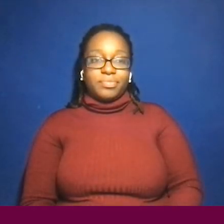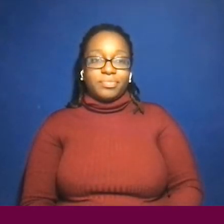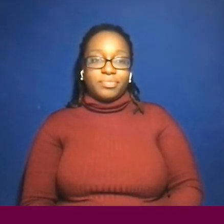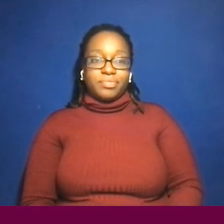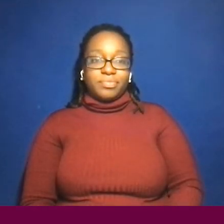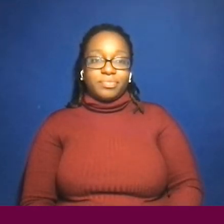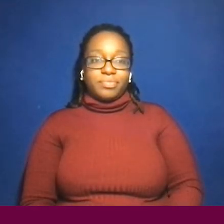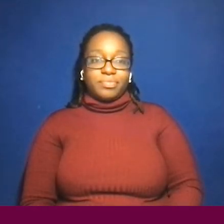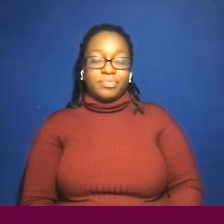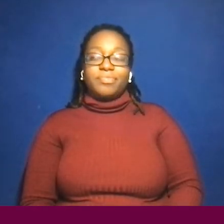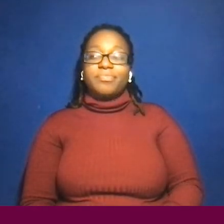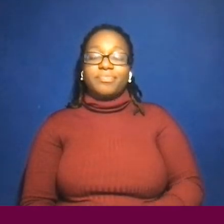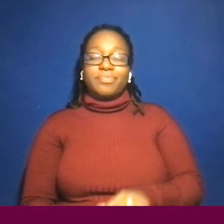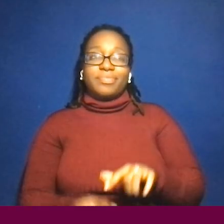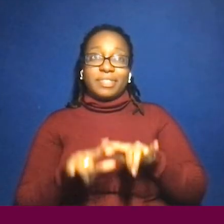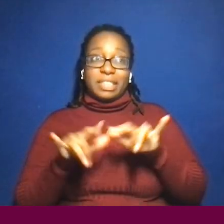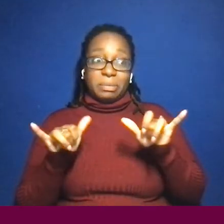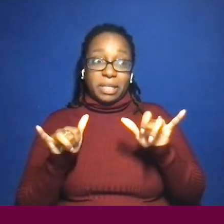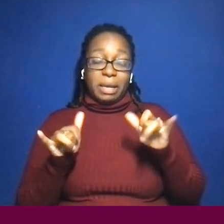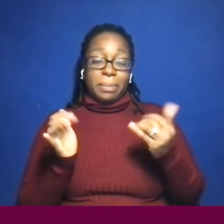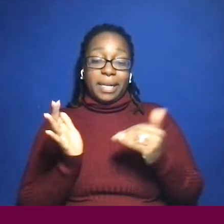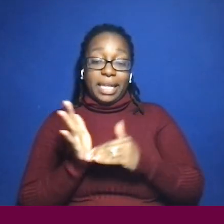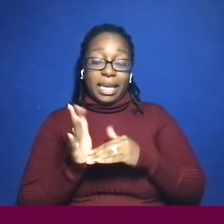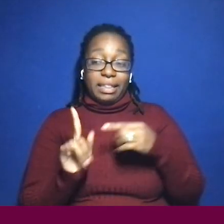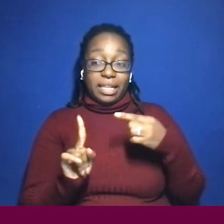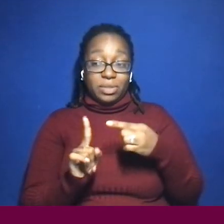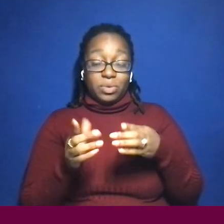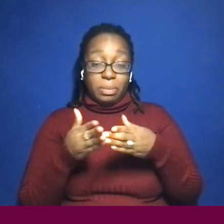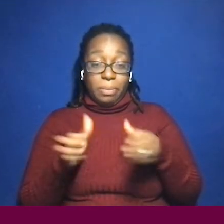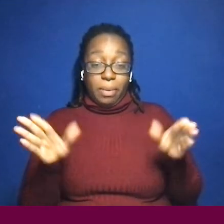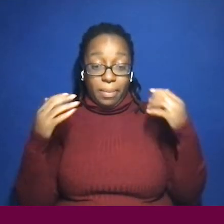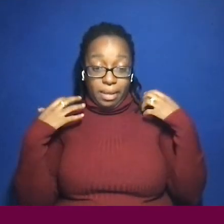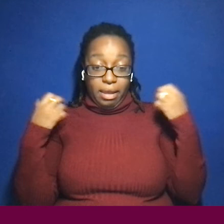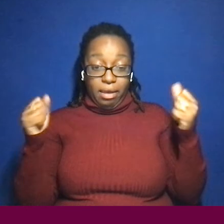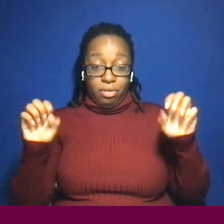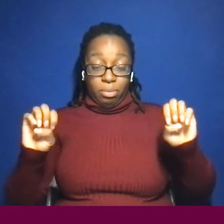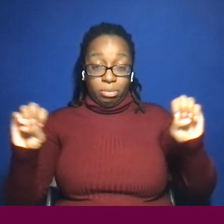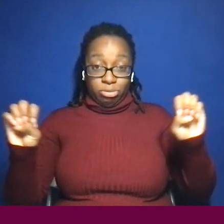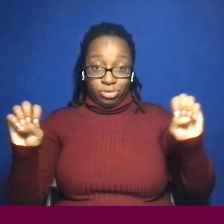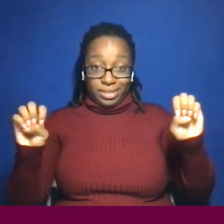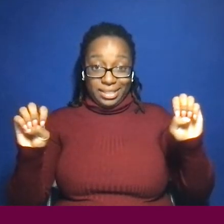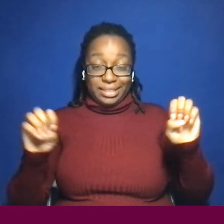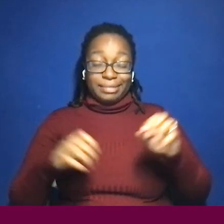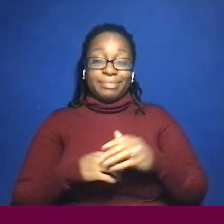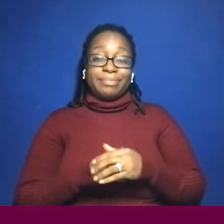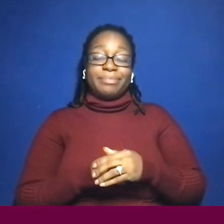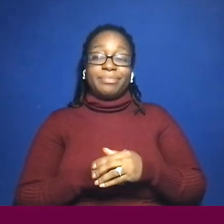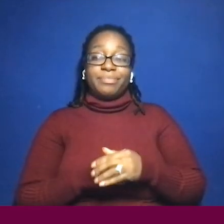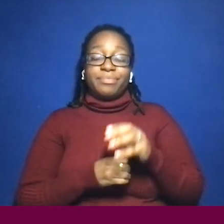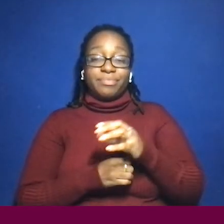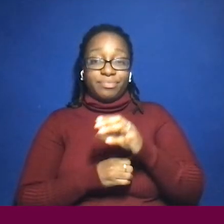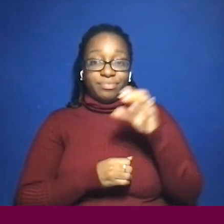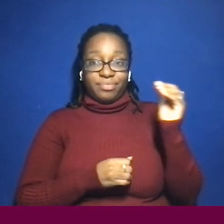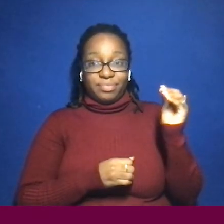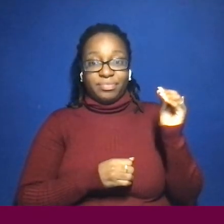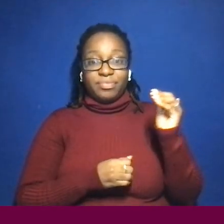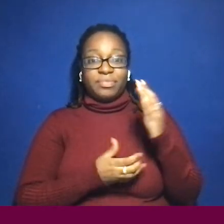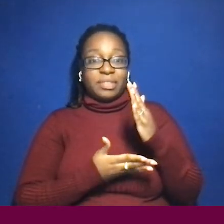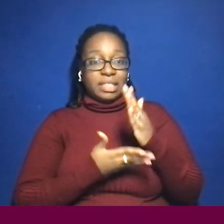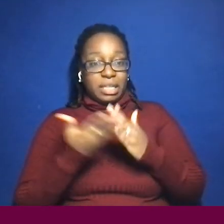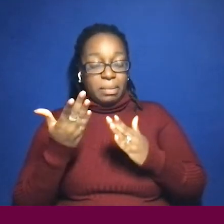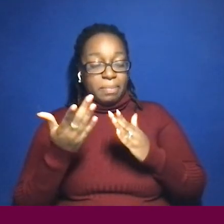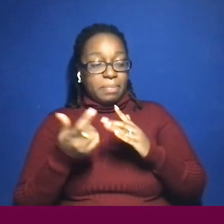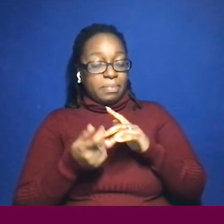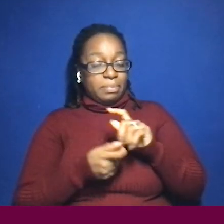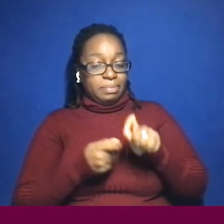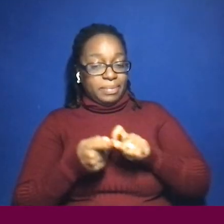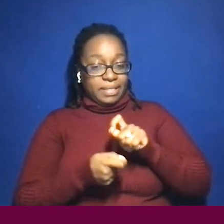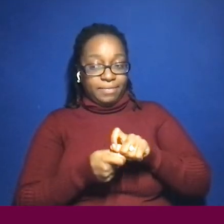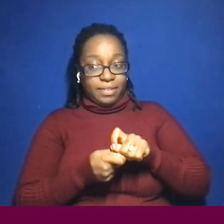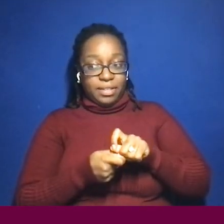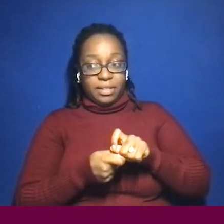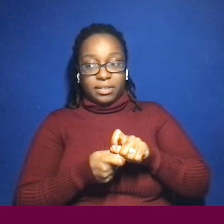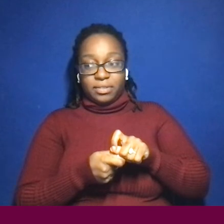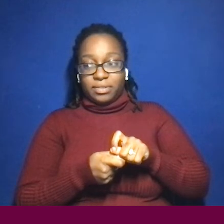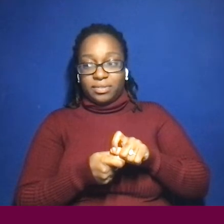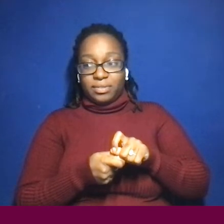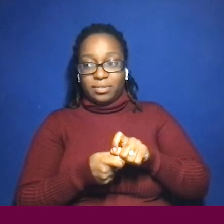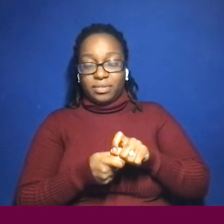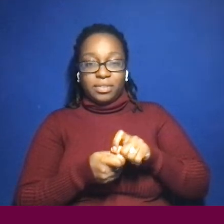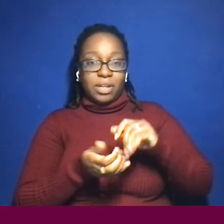because this was a public health emergency and because there are some specific waivers,